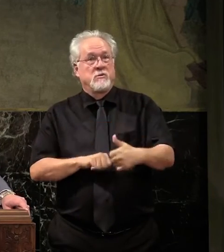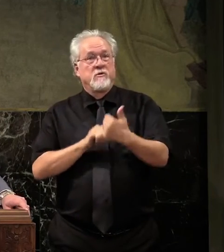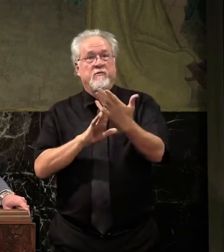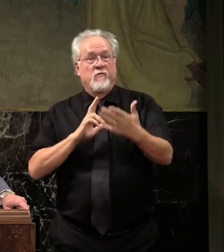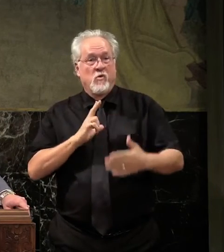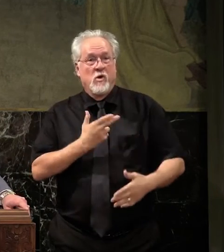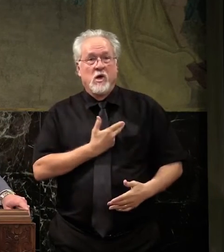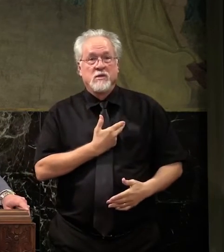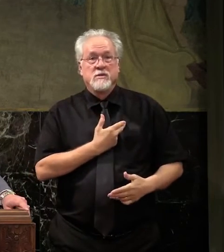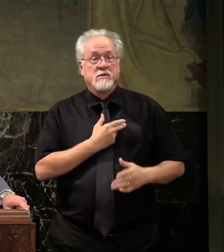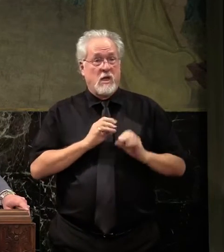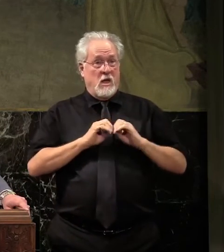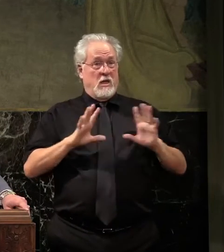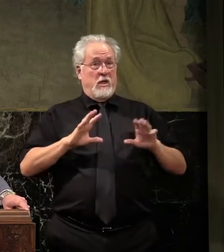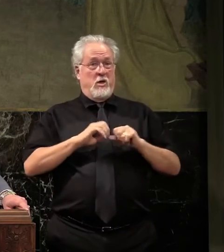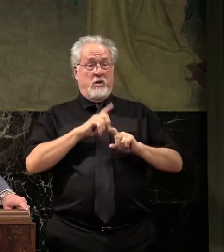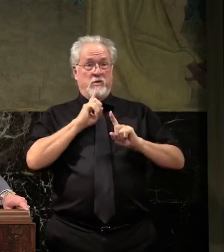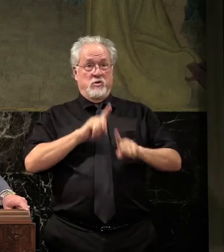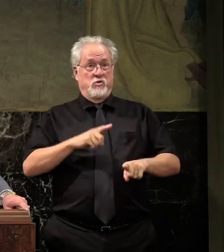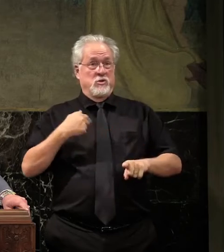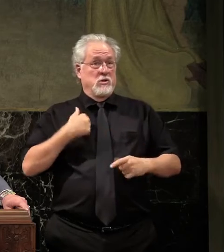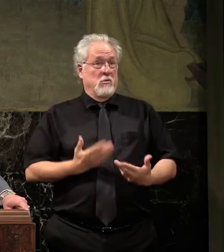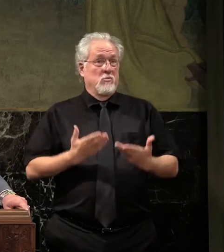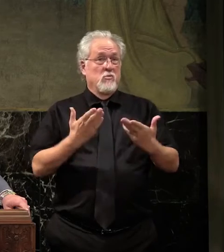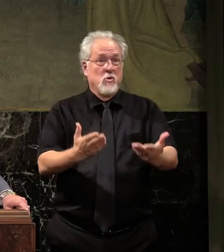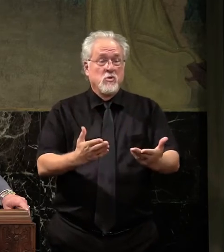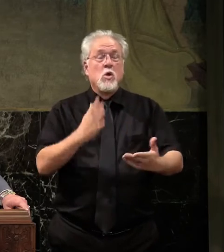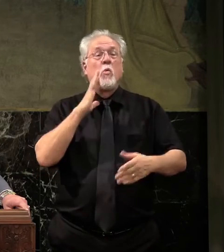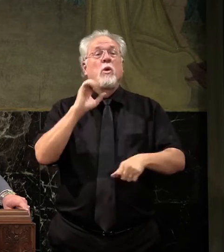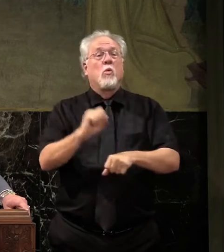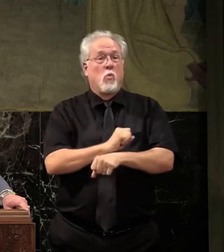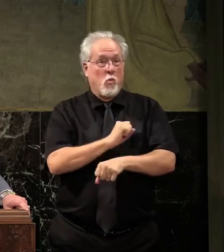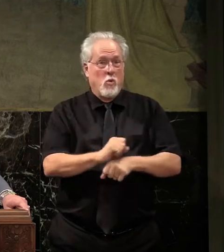transparent sbout the solutions that I proposed and I will work every single